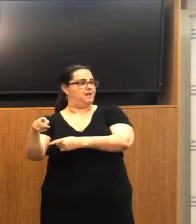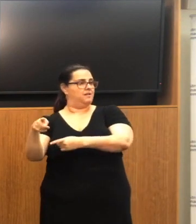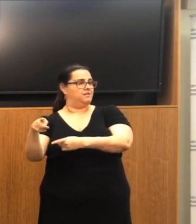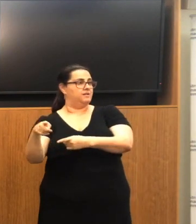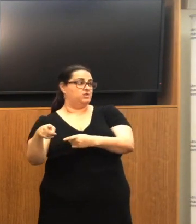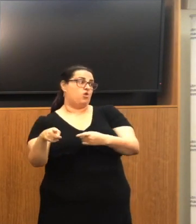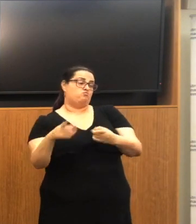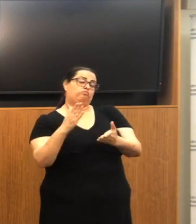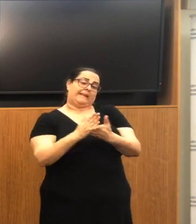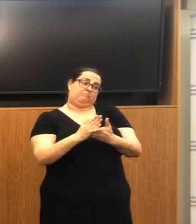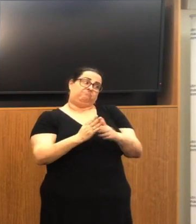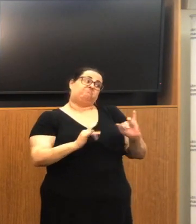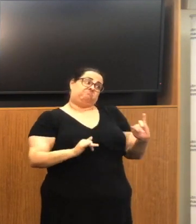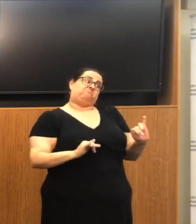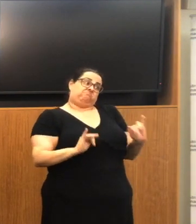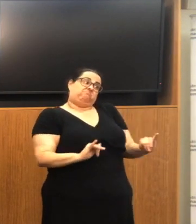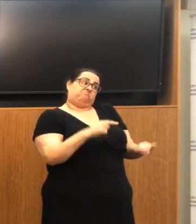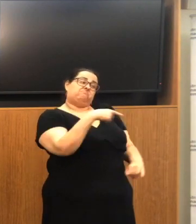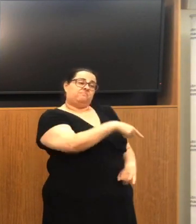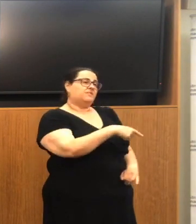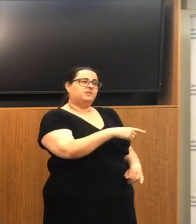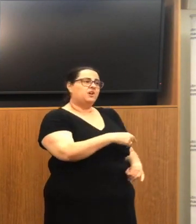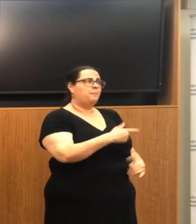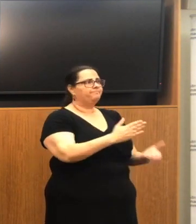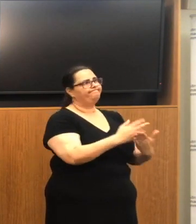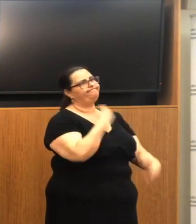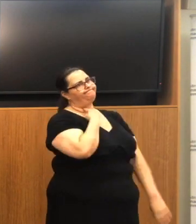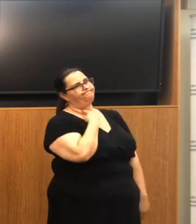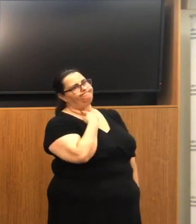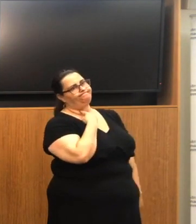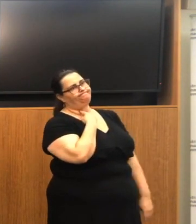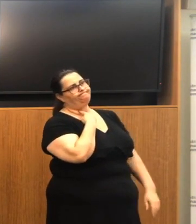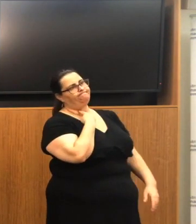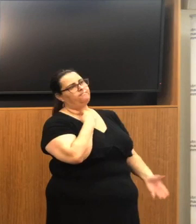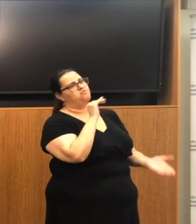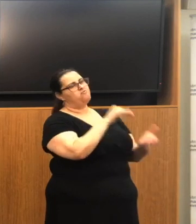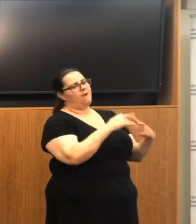So, it was such a disappointment when you have all these,